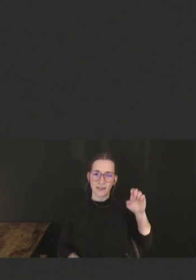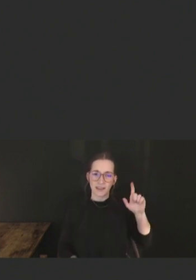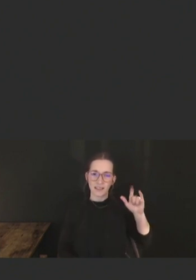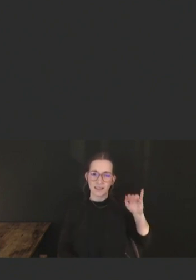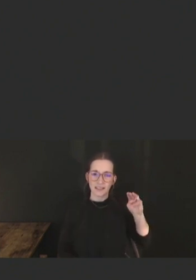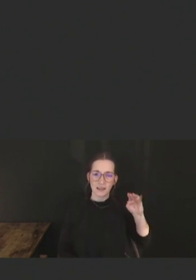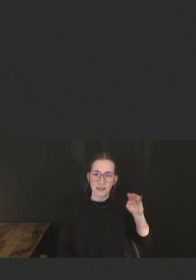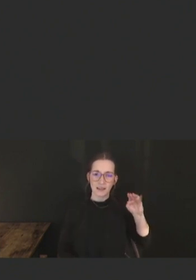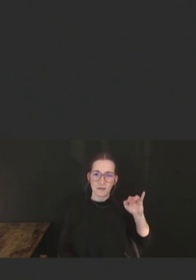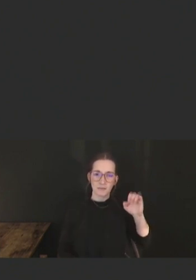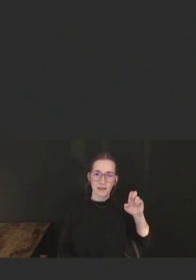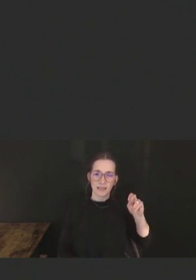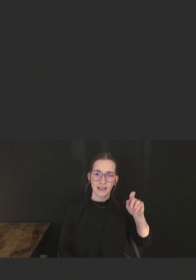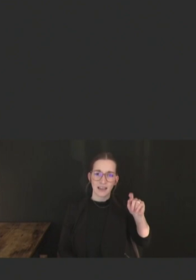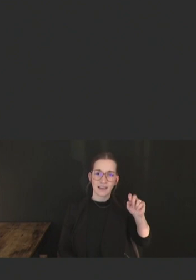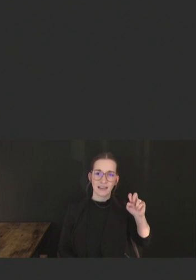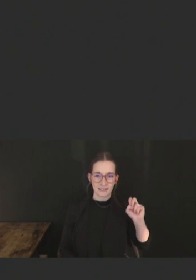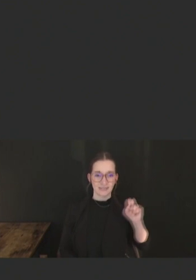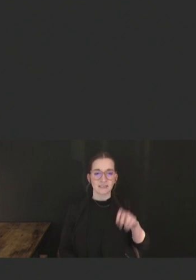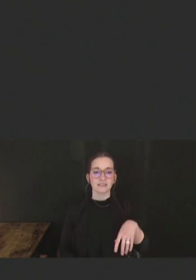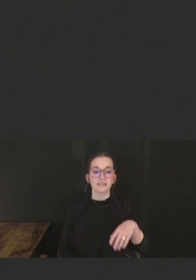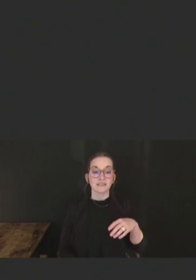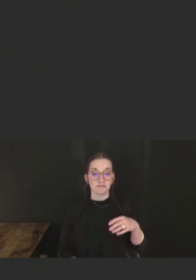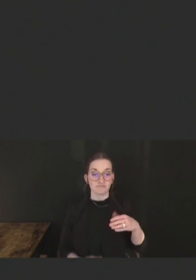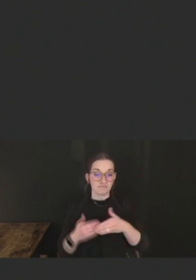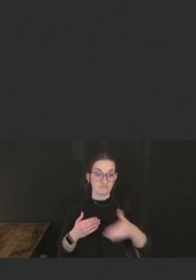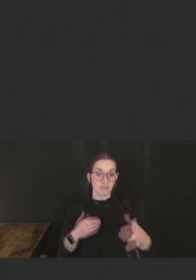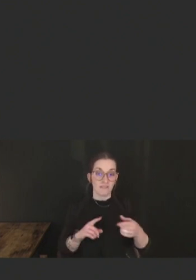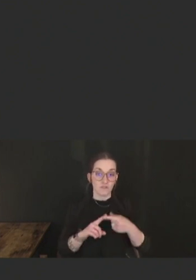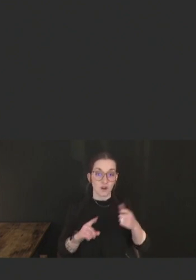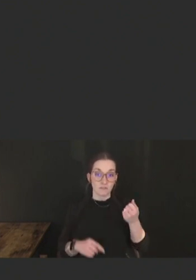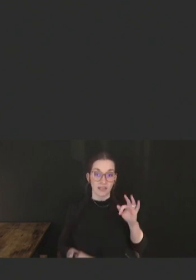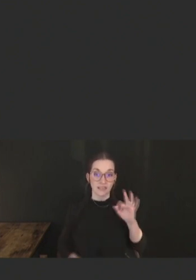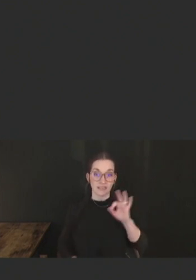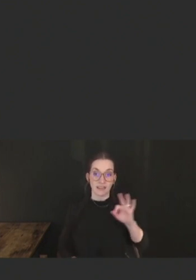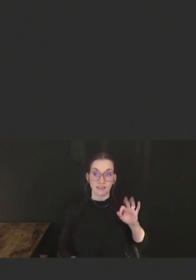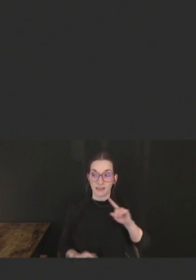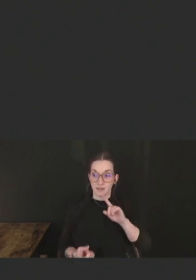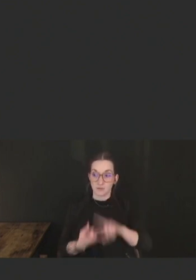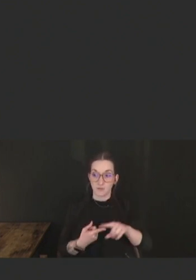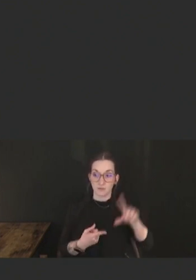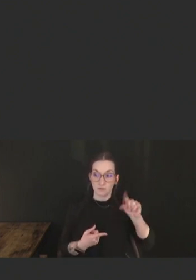Within the span of two decades, from 1999 to 2022, countries significantly at high risk